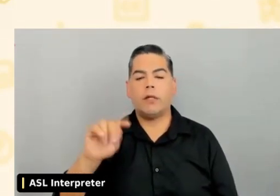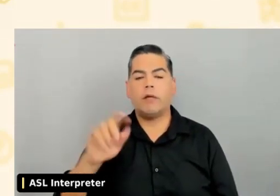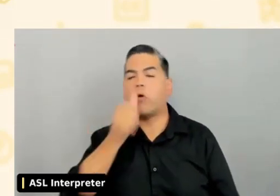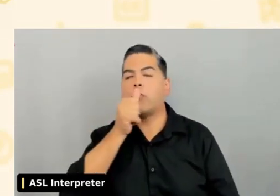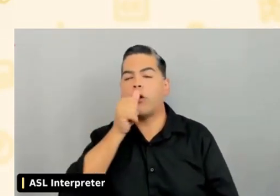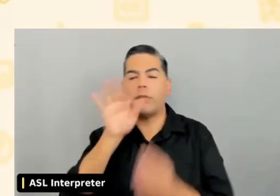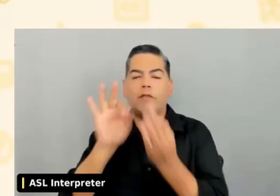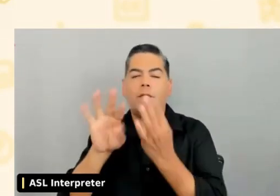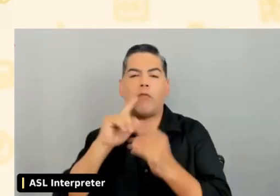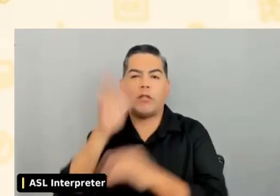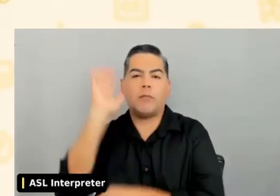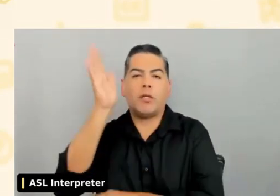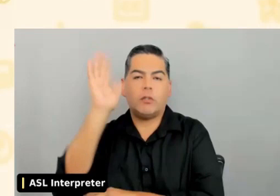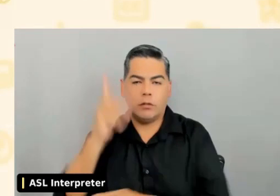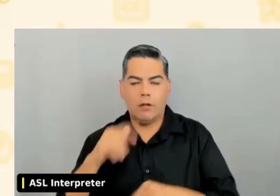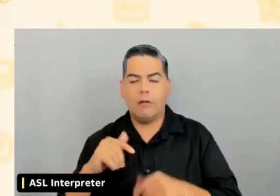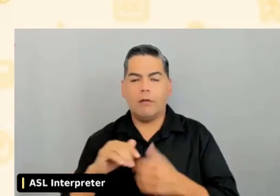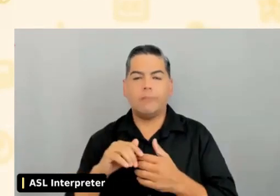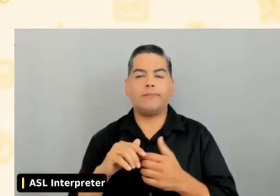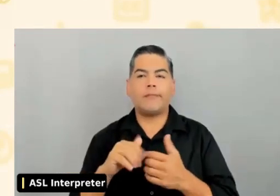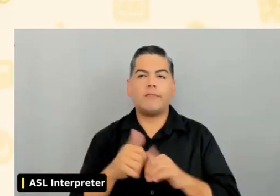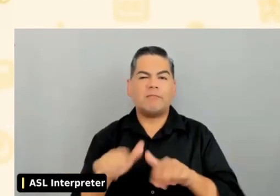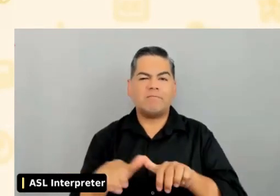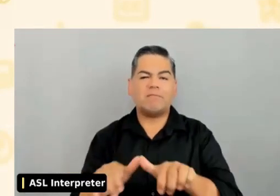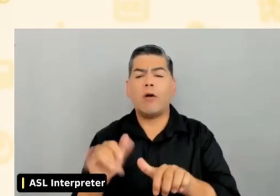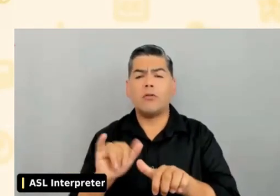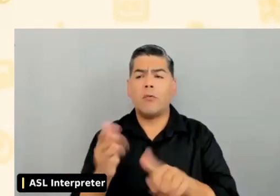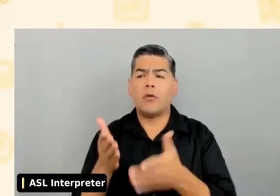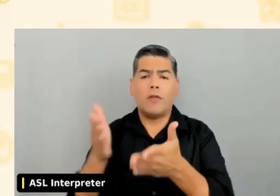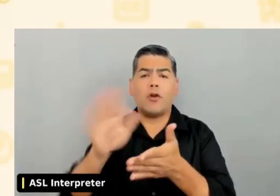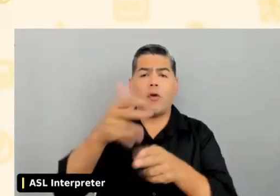for our speakers on their presentation. And while you are there, you can enter to win a t-shirt.